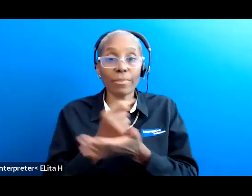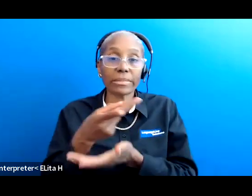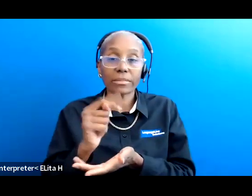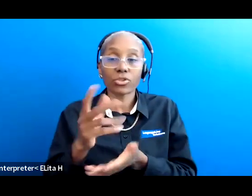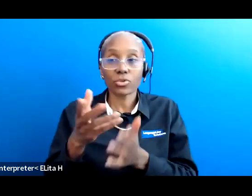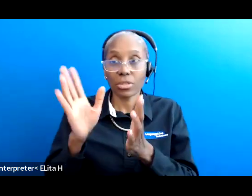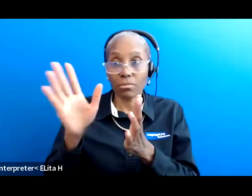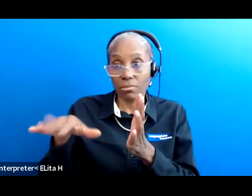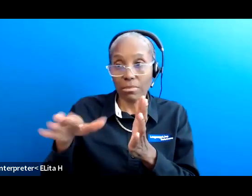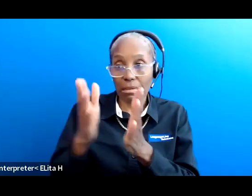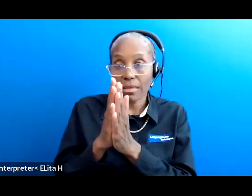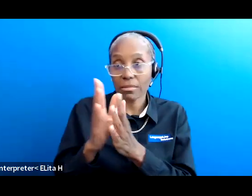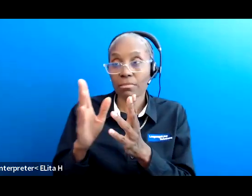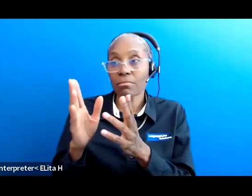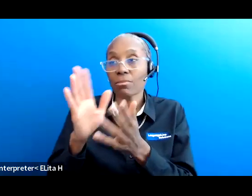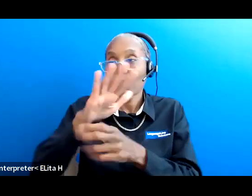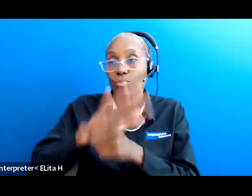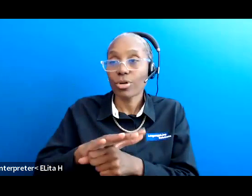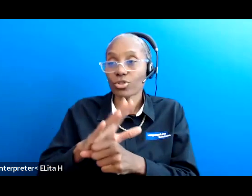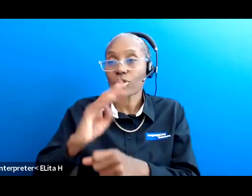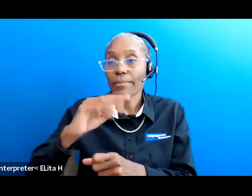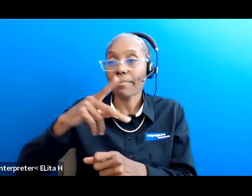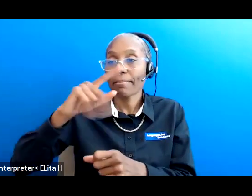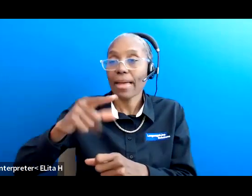mapping, which is kind of an interesting thing, because if